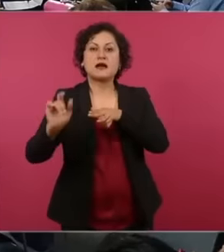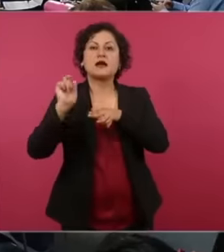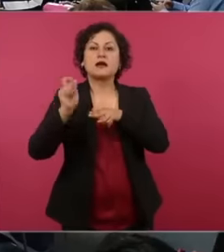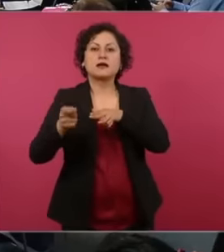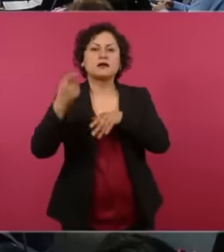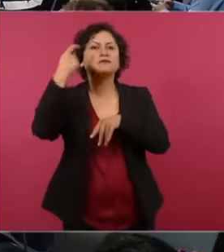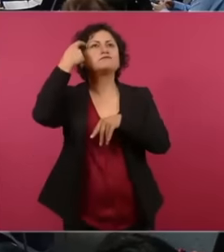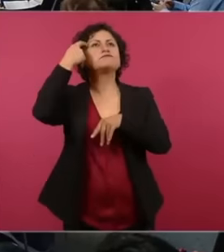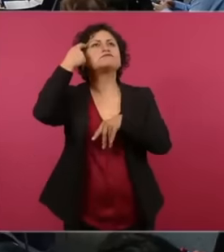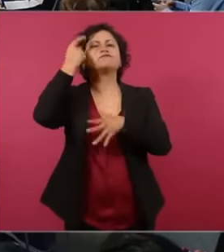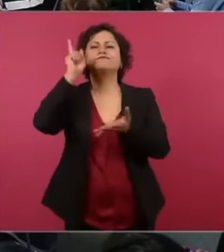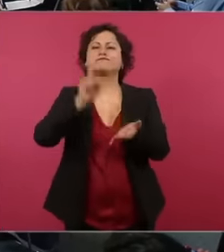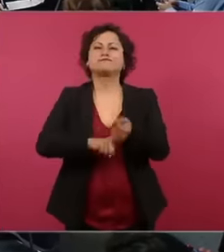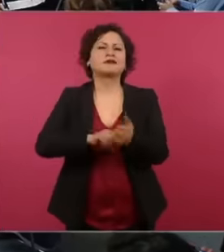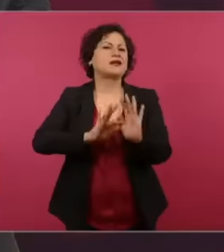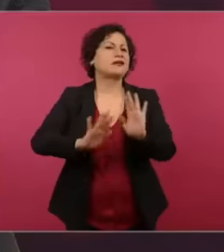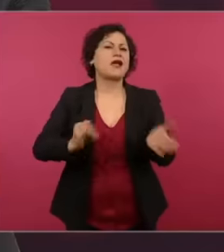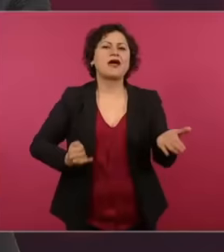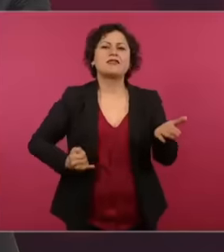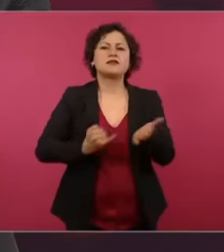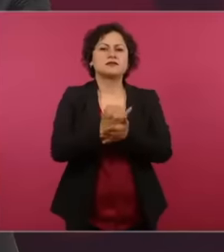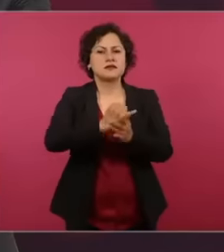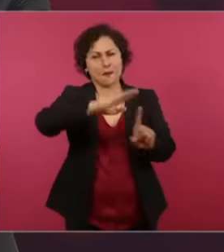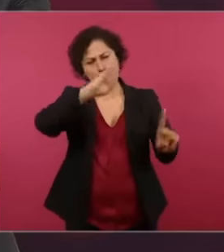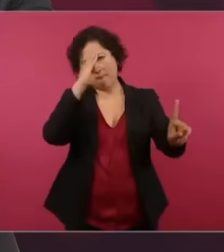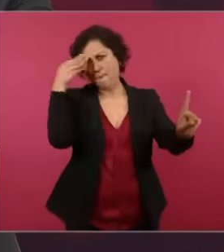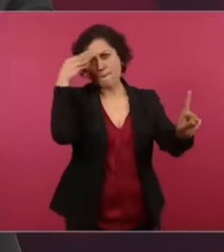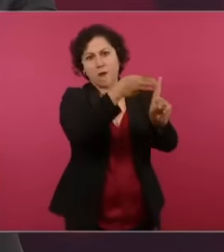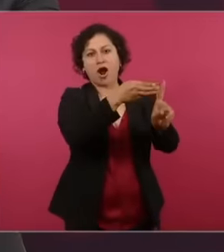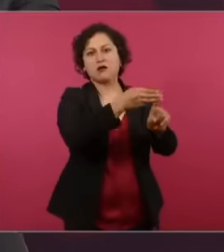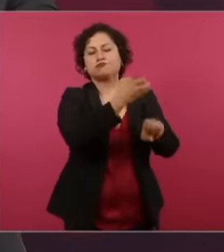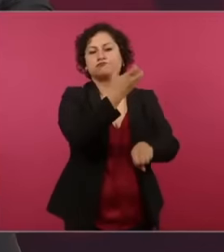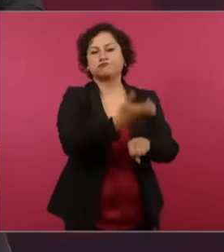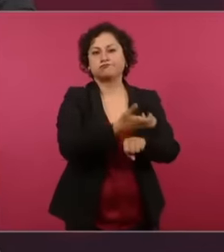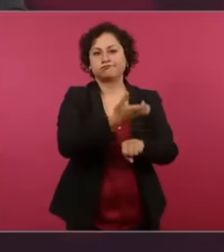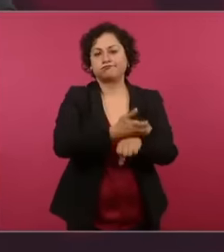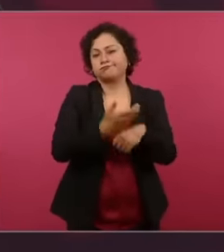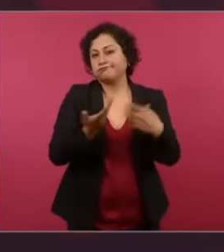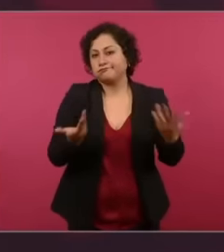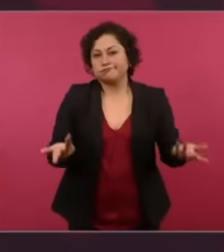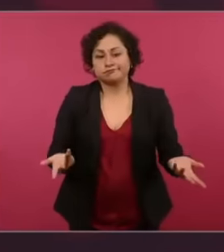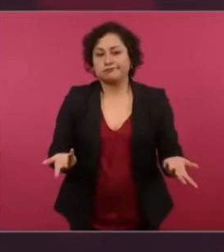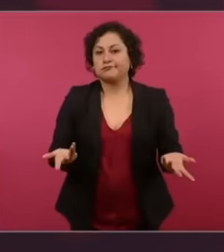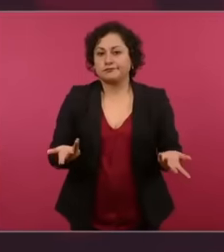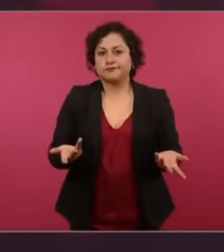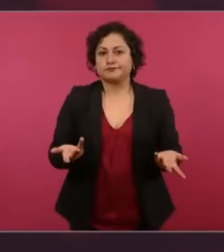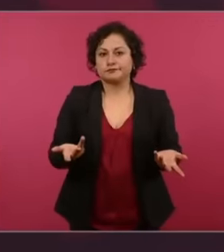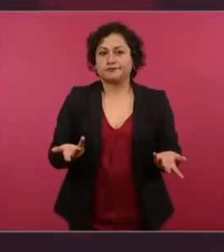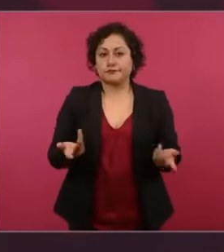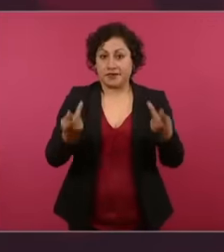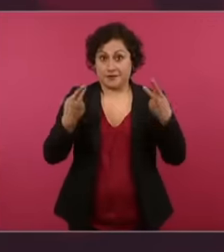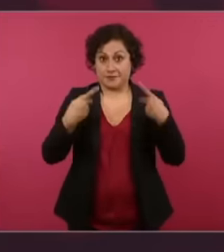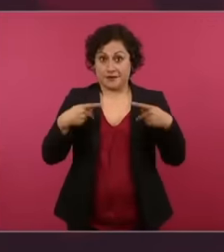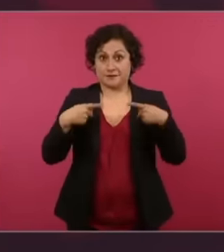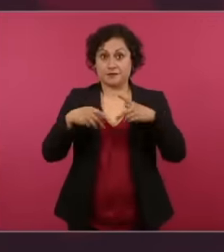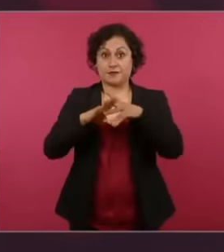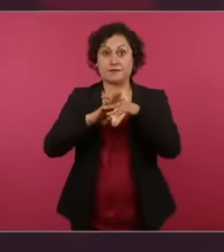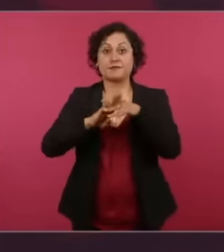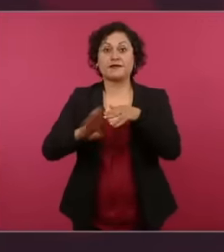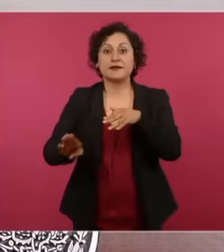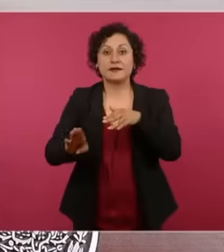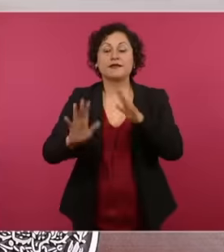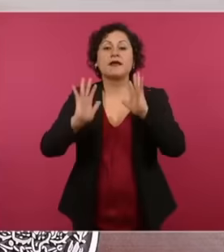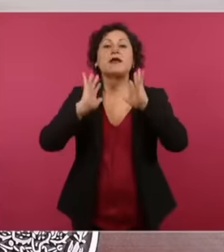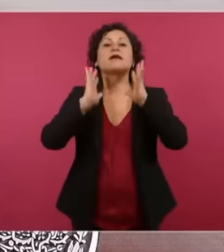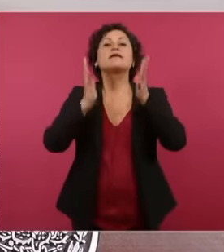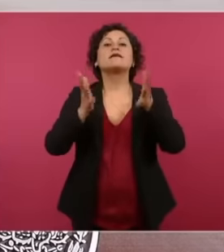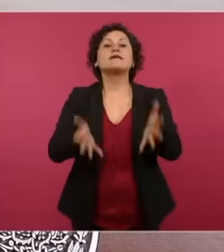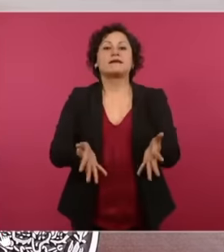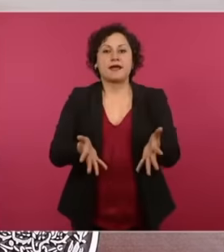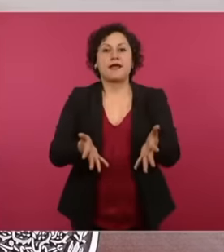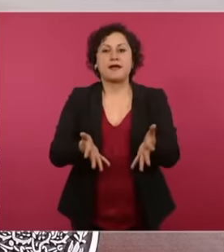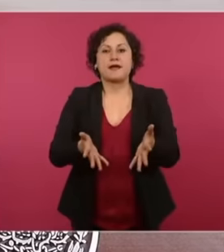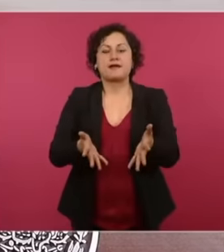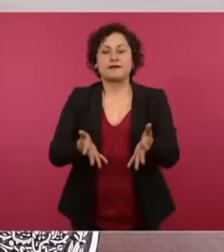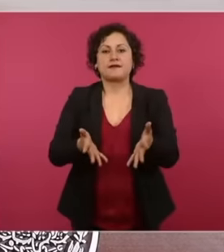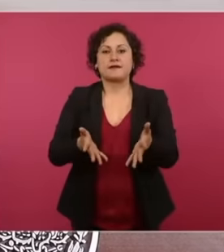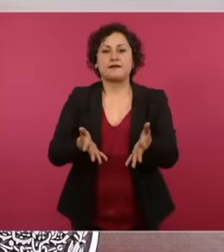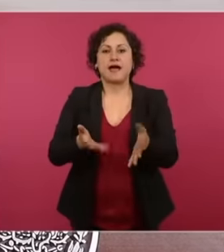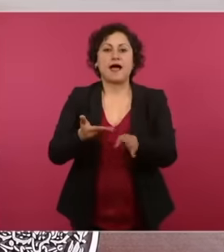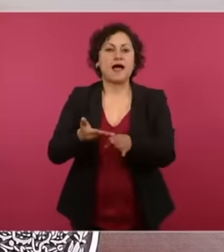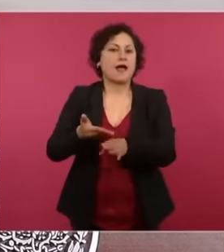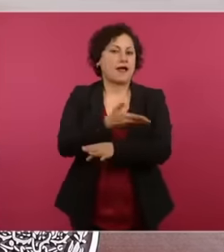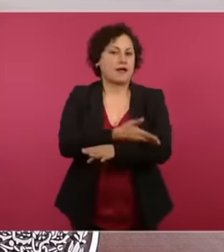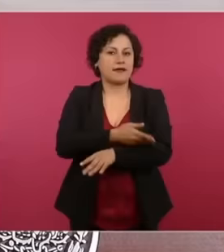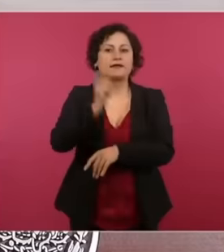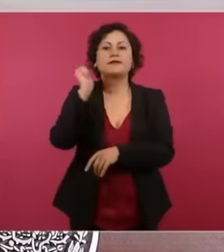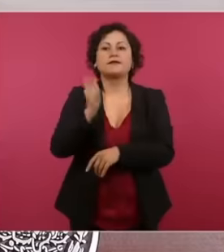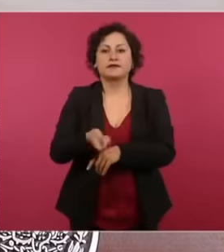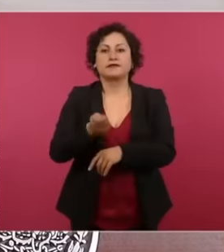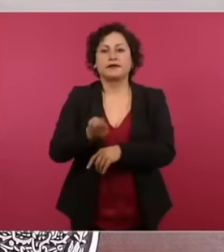to the United States, he has even established an agreement, a contract with the